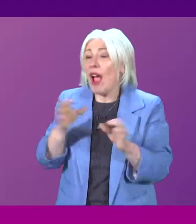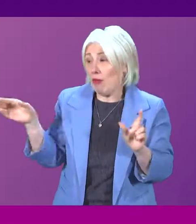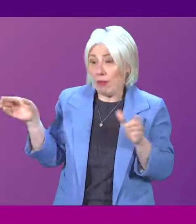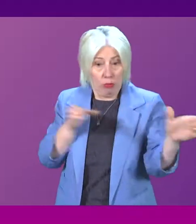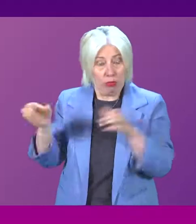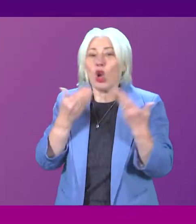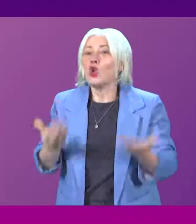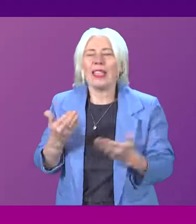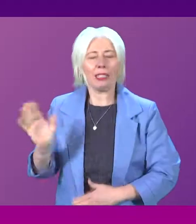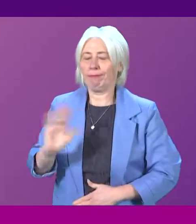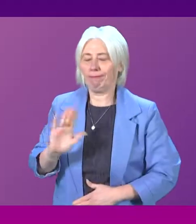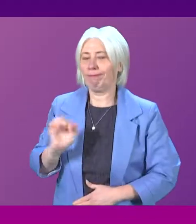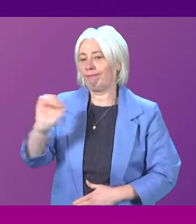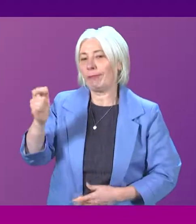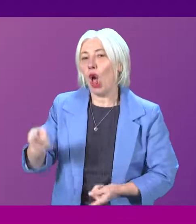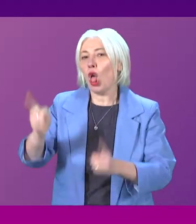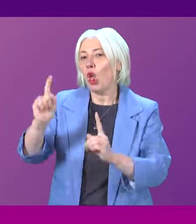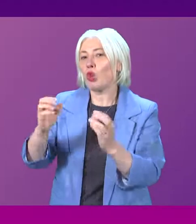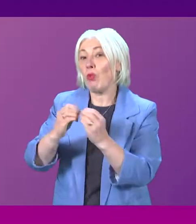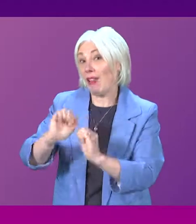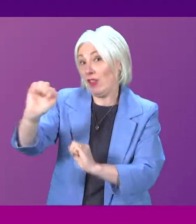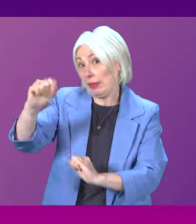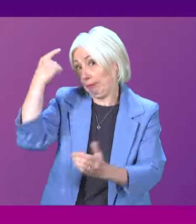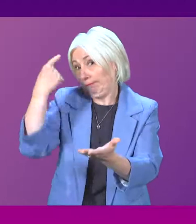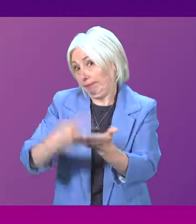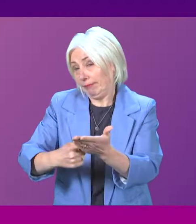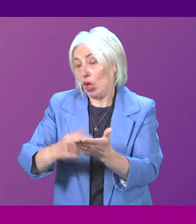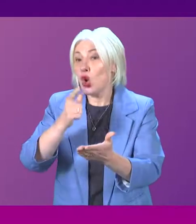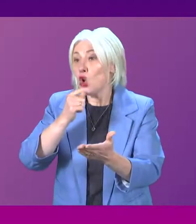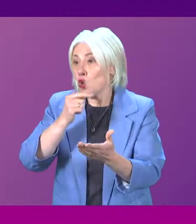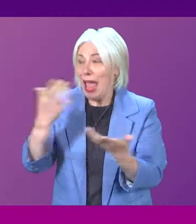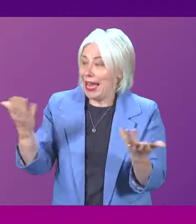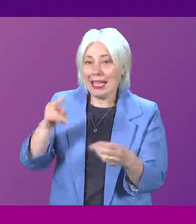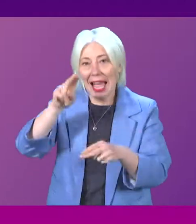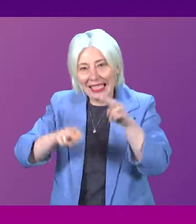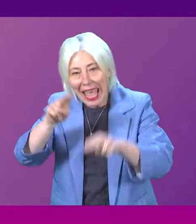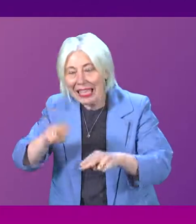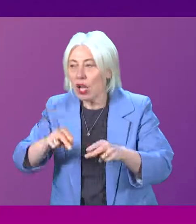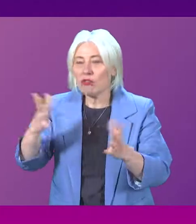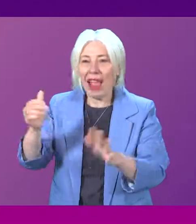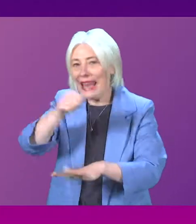Lord Brailsford to consider whether to appoint any assessors to provide expertise on particular